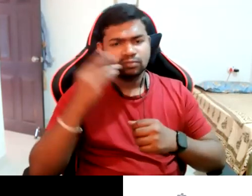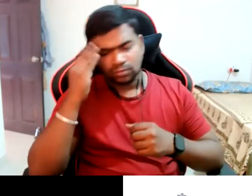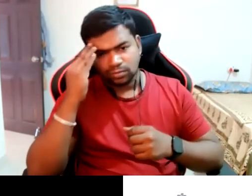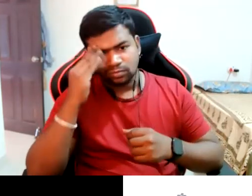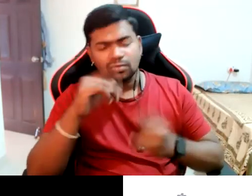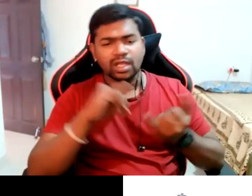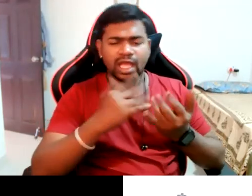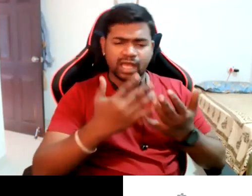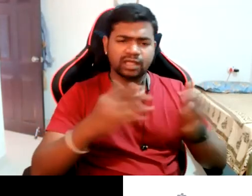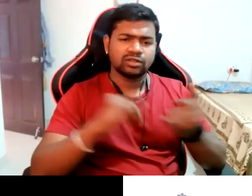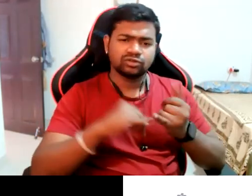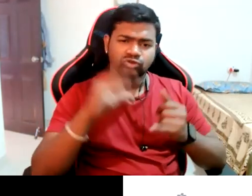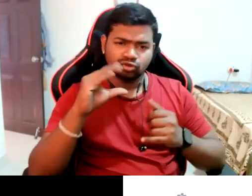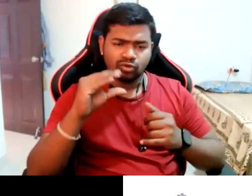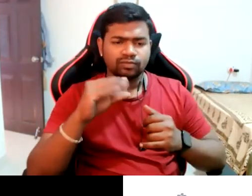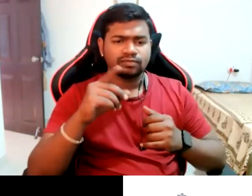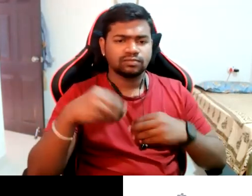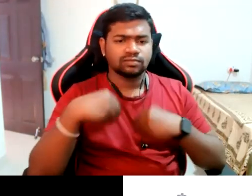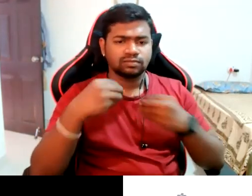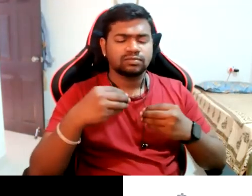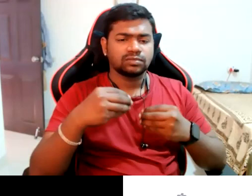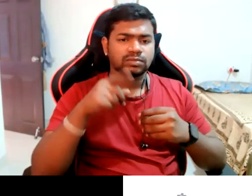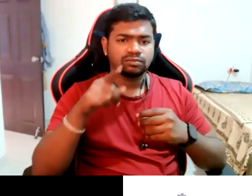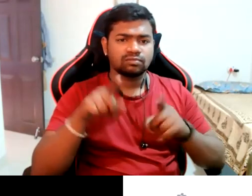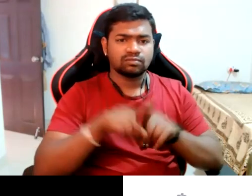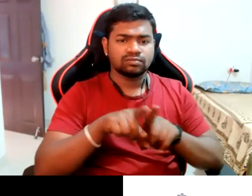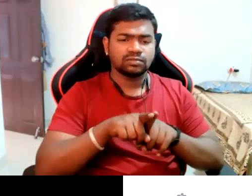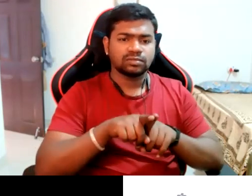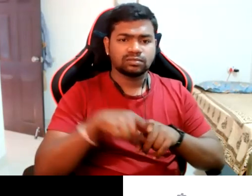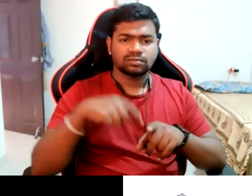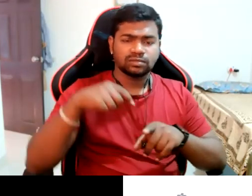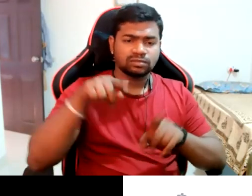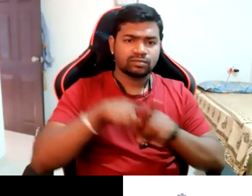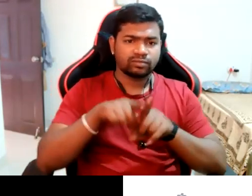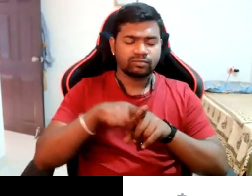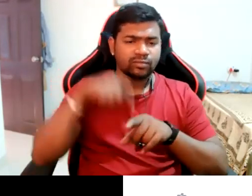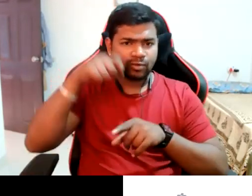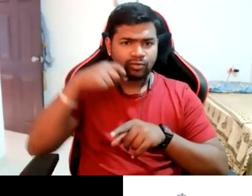is available which takes video as input and the caption as output.